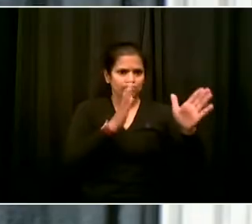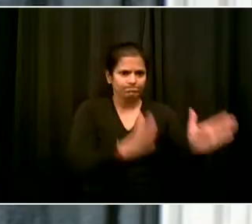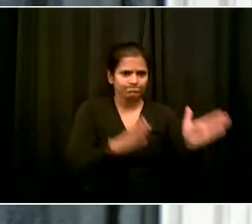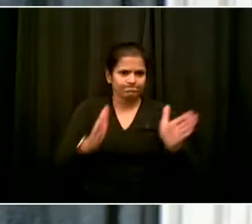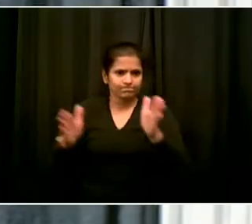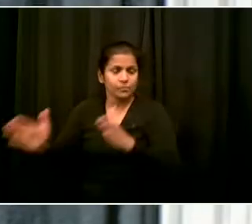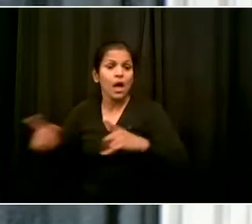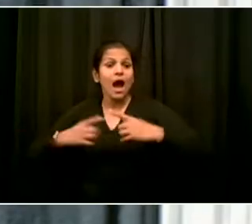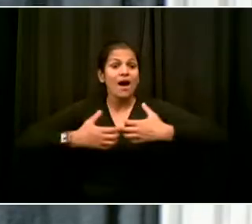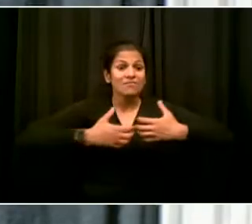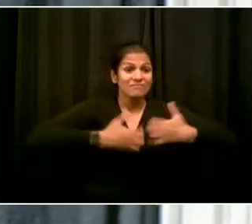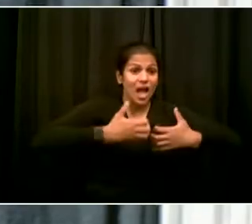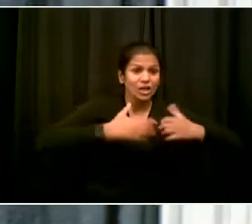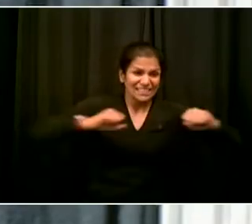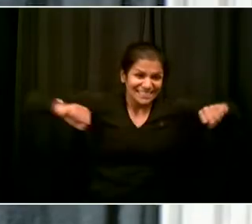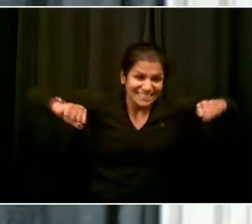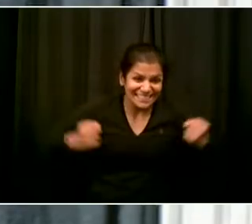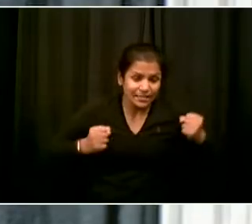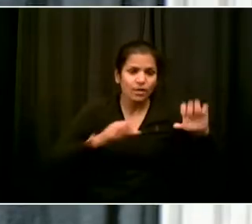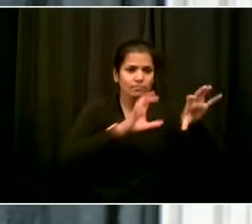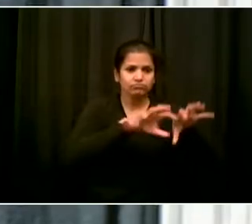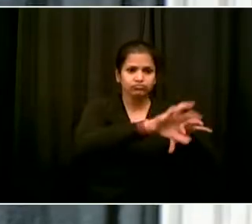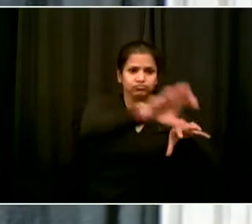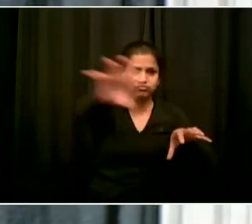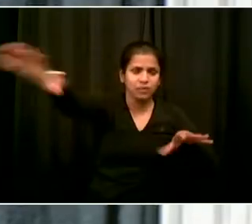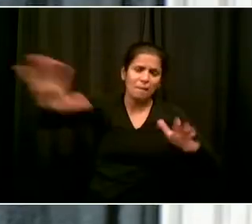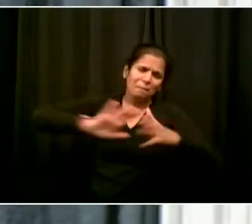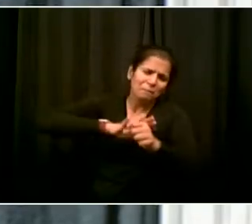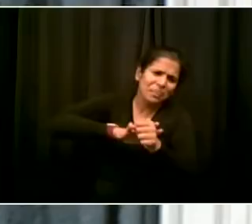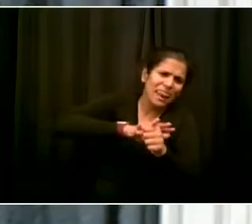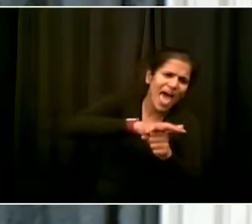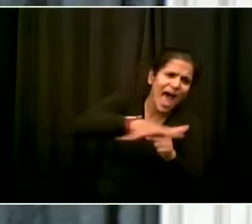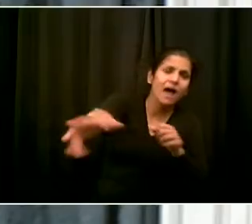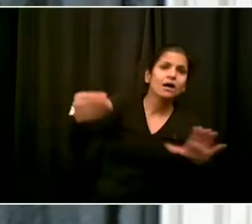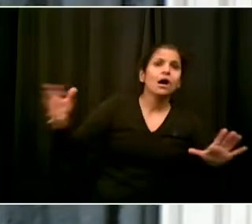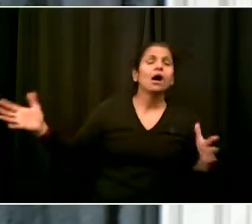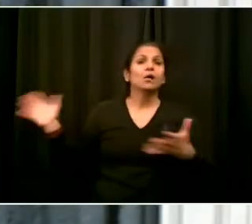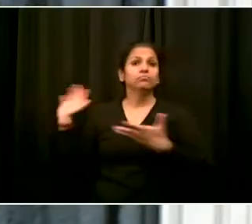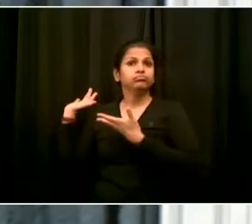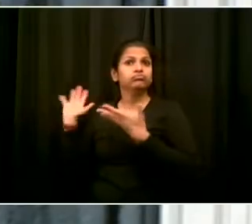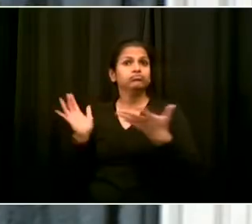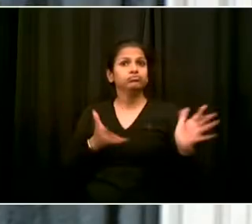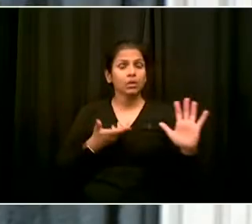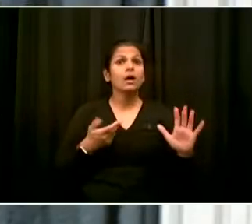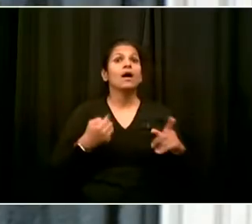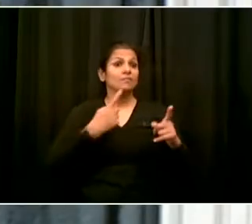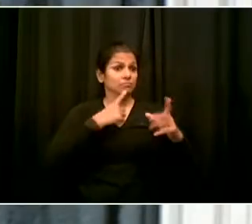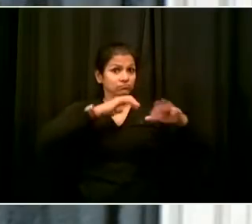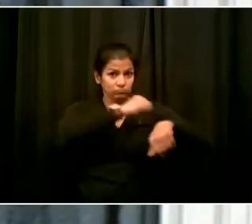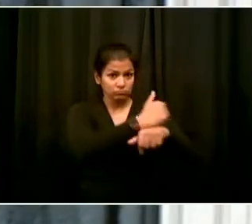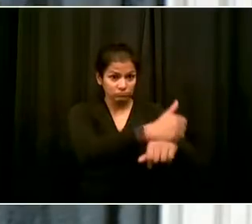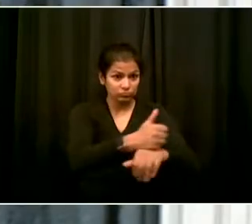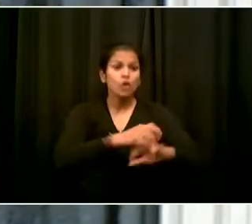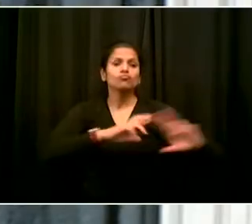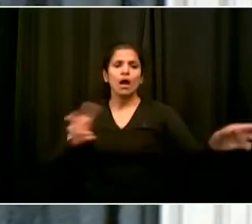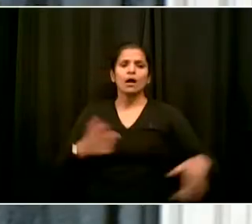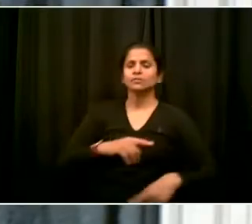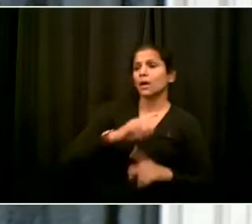FOR INSTANCECE,, THESE CENTERS L BE IN PRE-IDENTIFIED SCHOOLS ACROSS THE CITY AND OPERATED BY THE HEALTH H EPDAATMRENT.